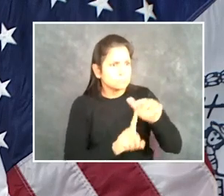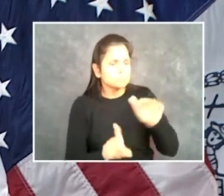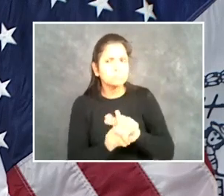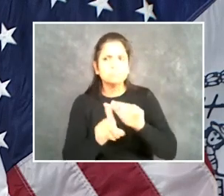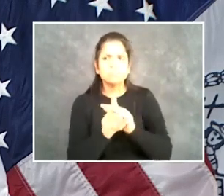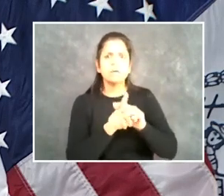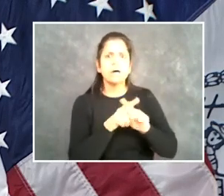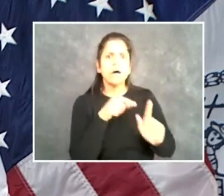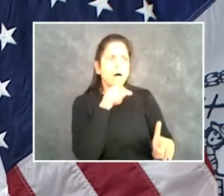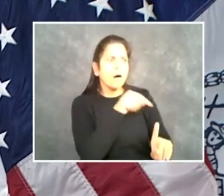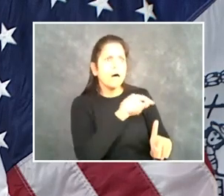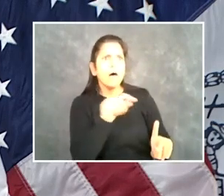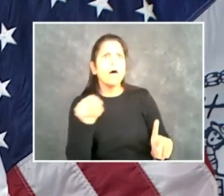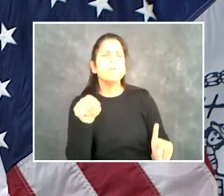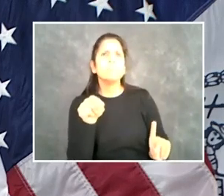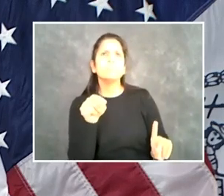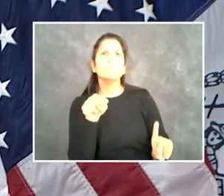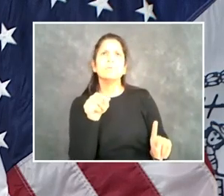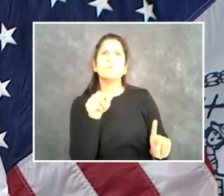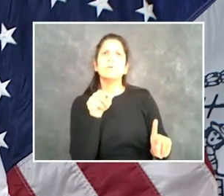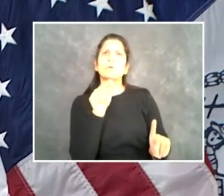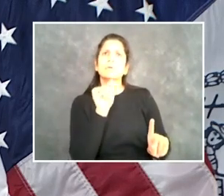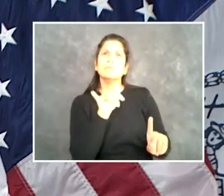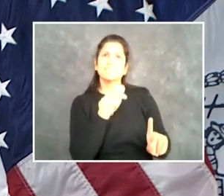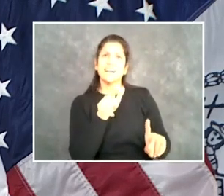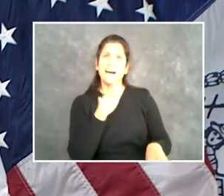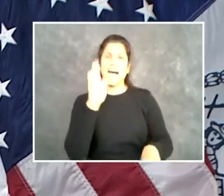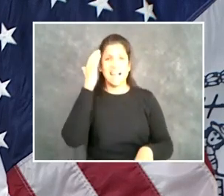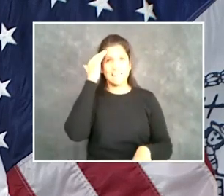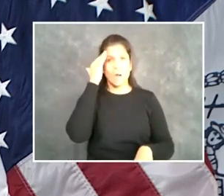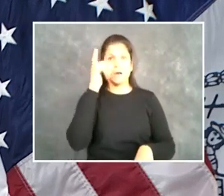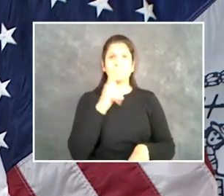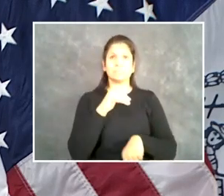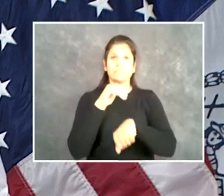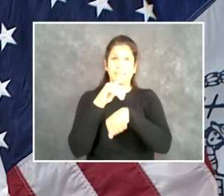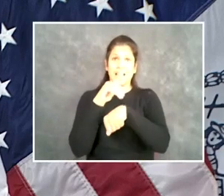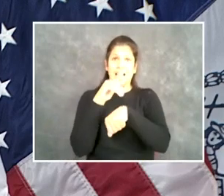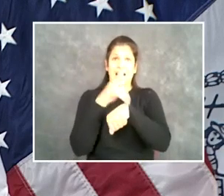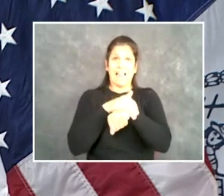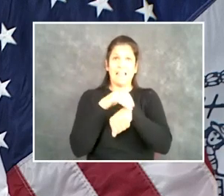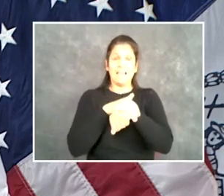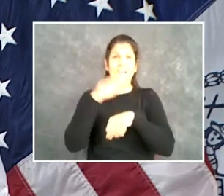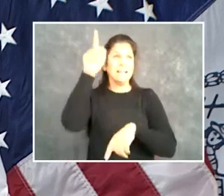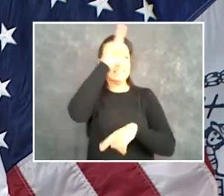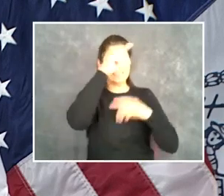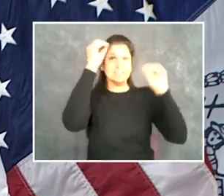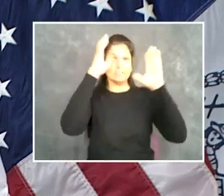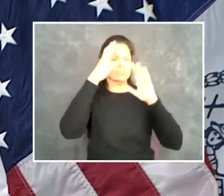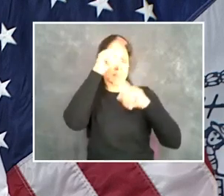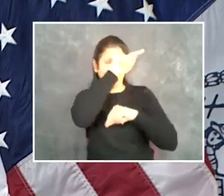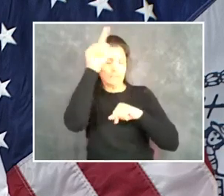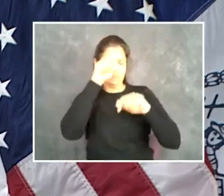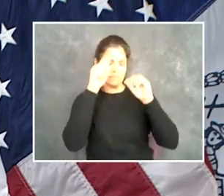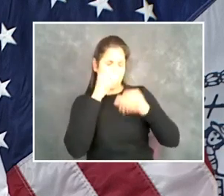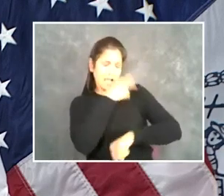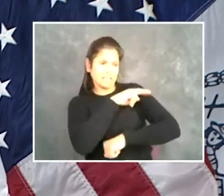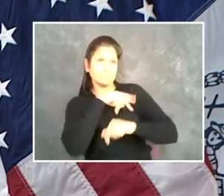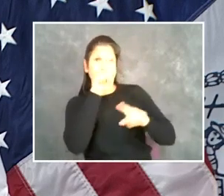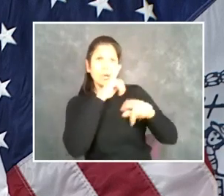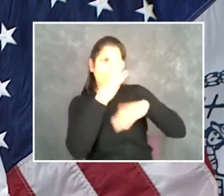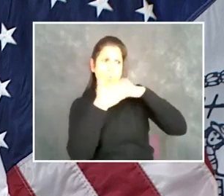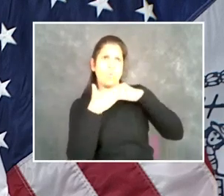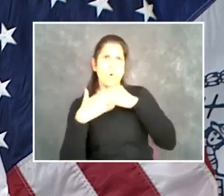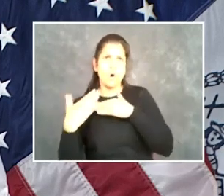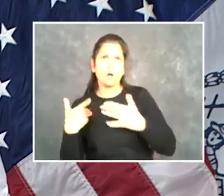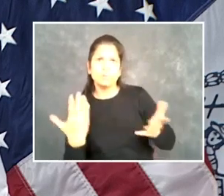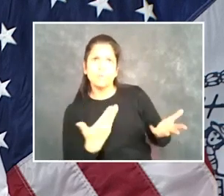SAME INFLAMMATORY SYMPTOMS THAT